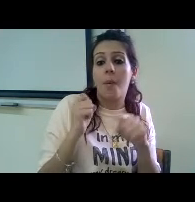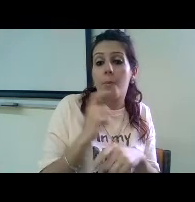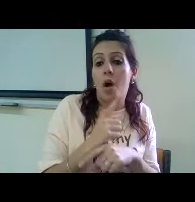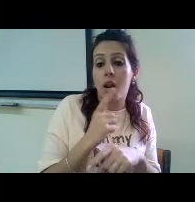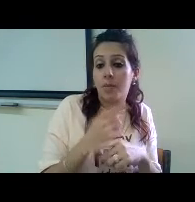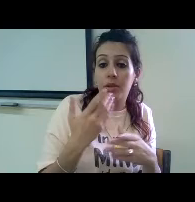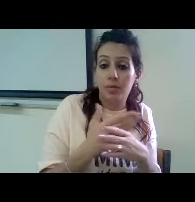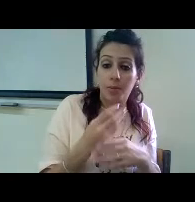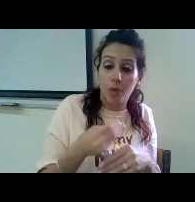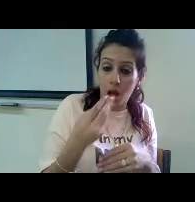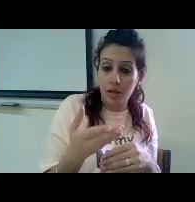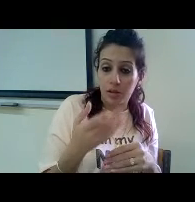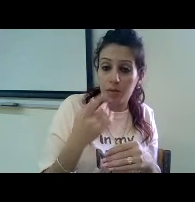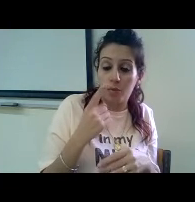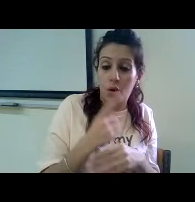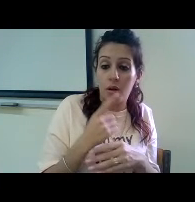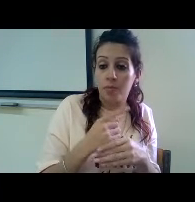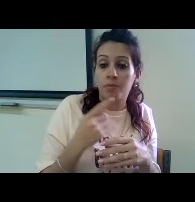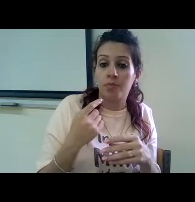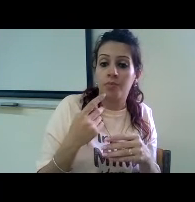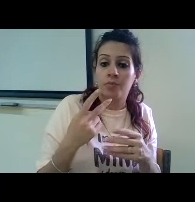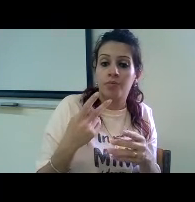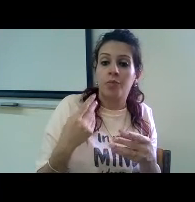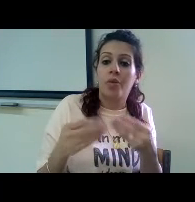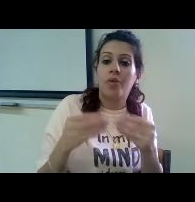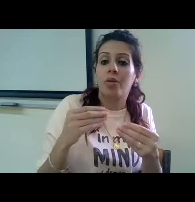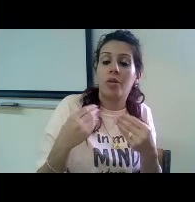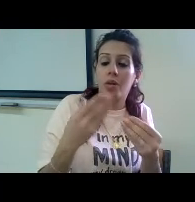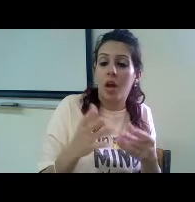sometimes in some countries will provide help lines.